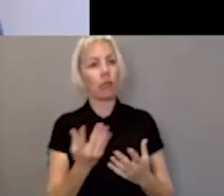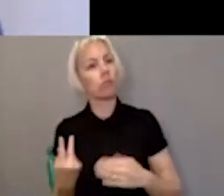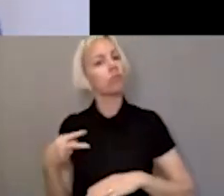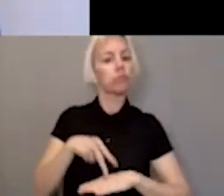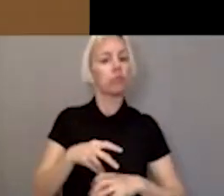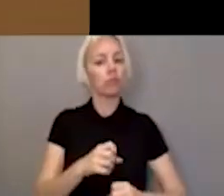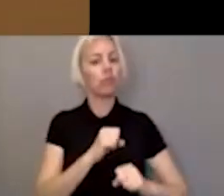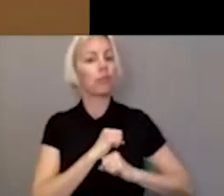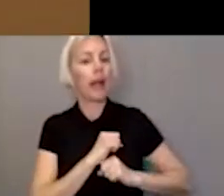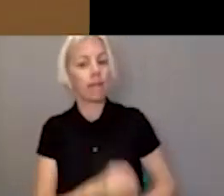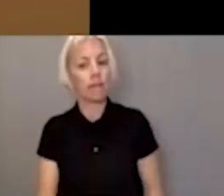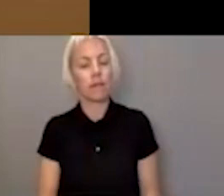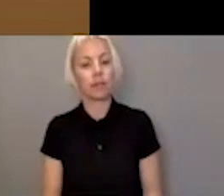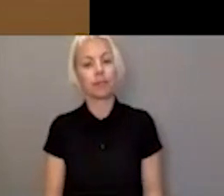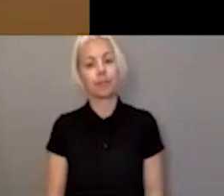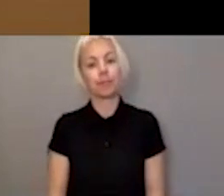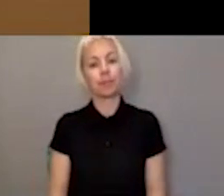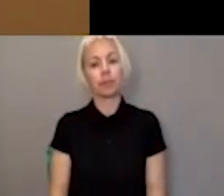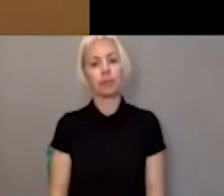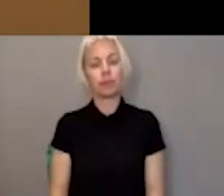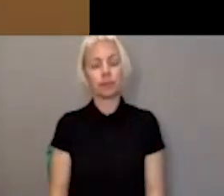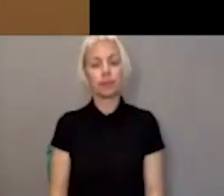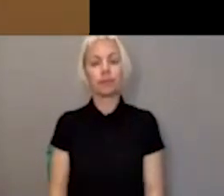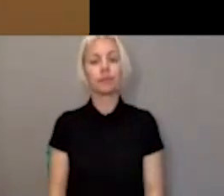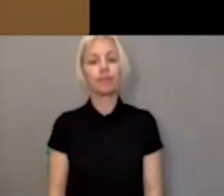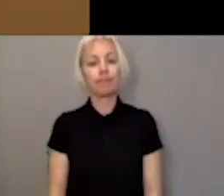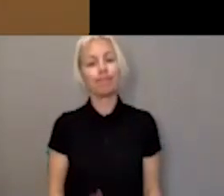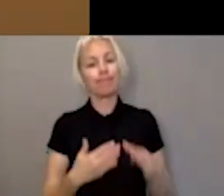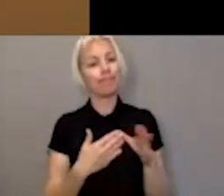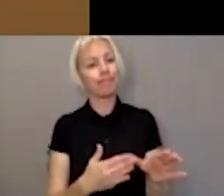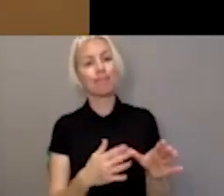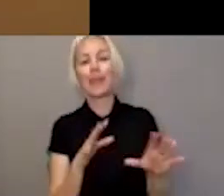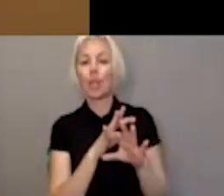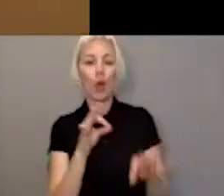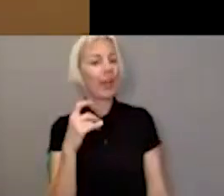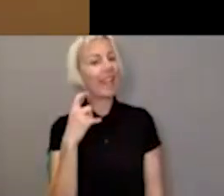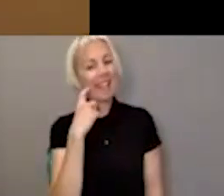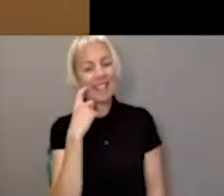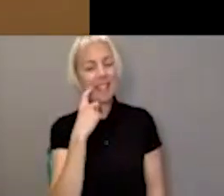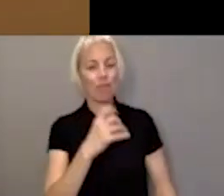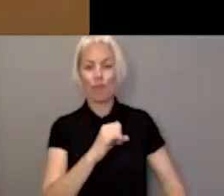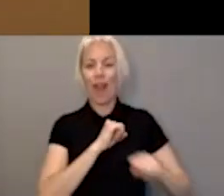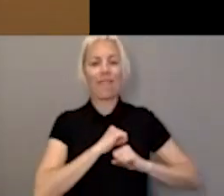It is not easy to be brave, and I have had moments where I have thought twice about speaking